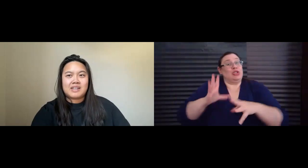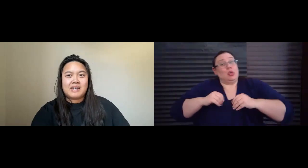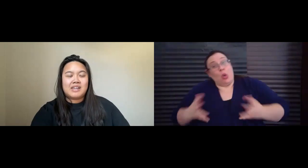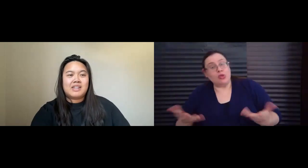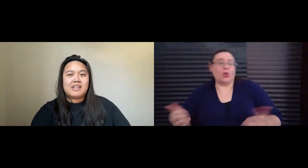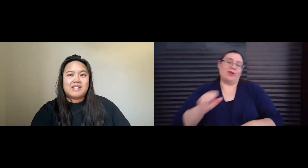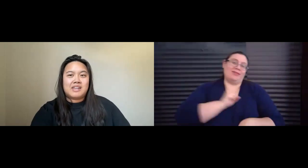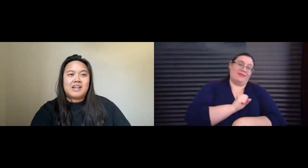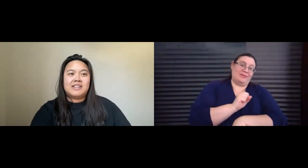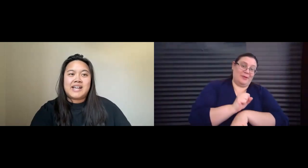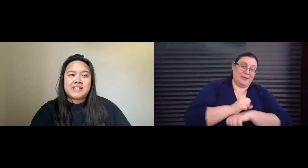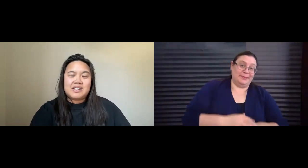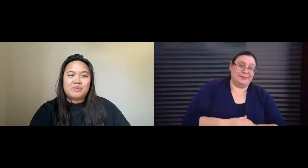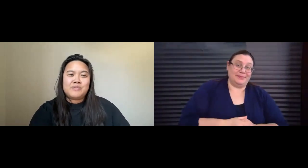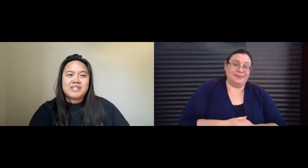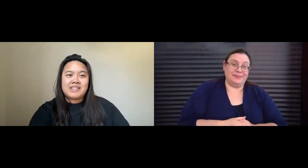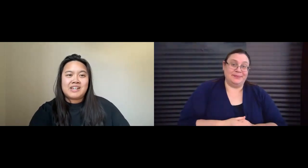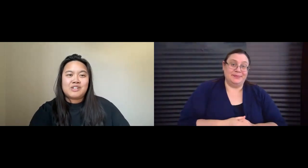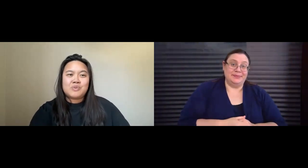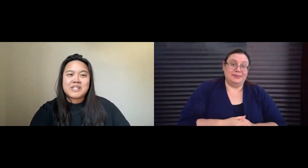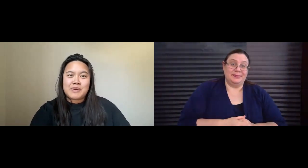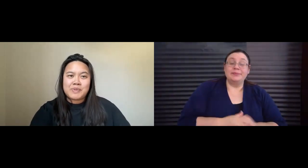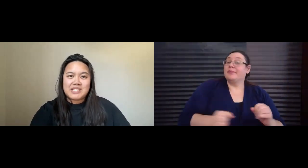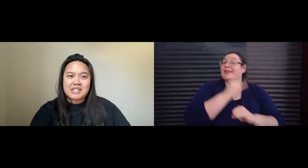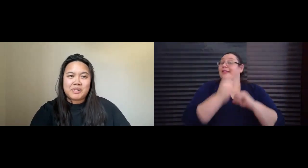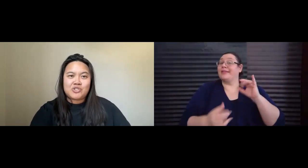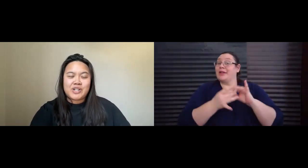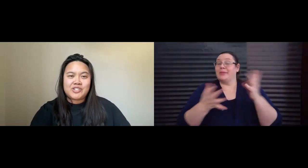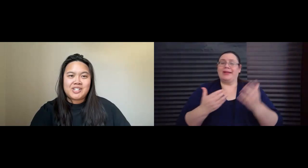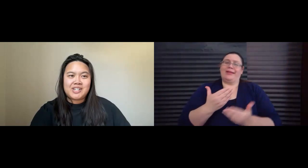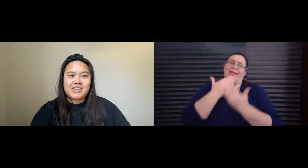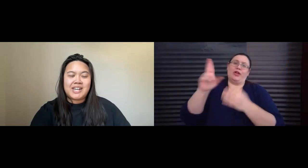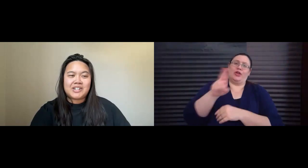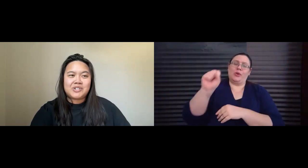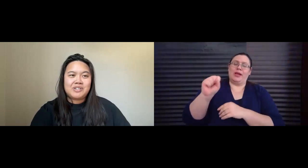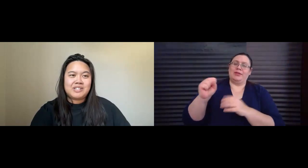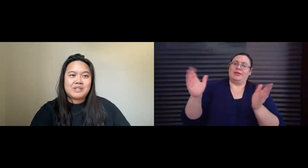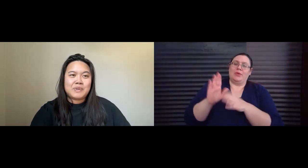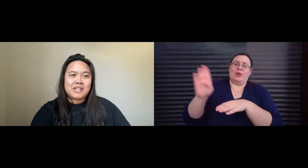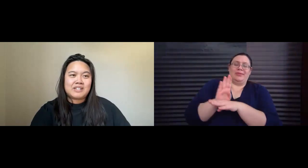Lastly, we want to thank the U.S. Small Business Administration and the National Disability